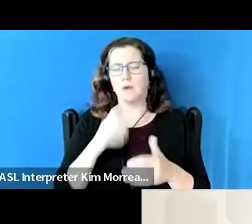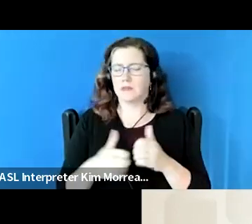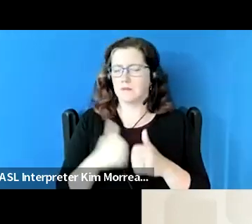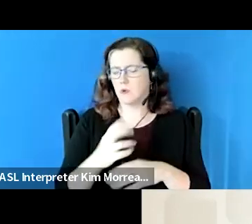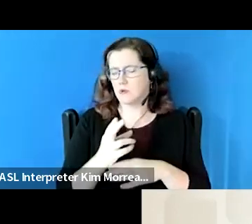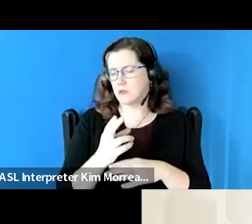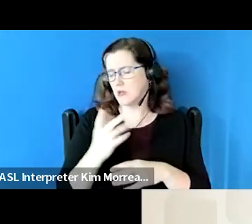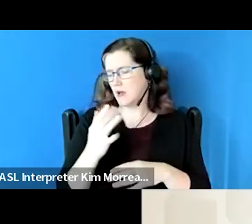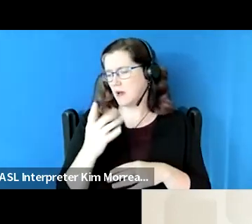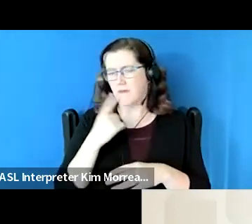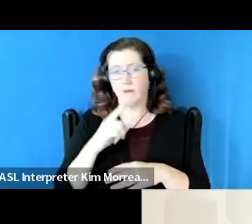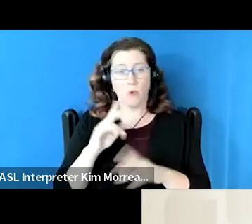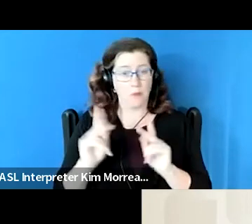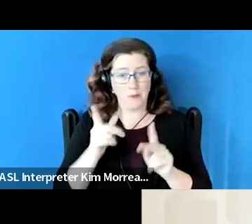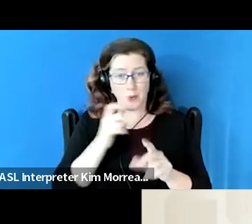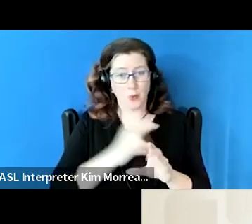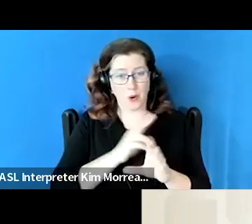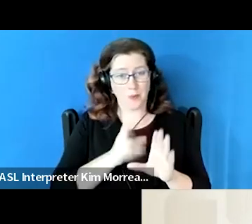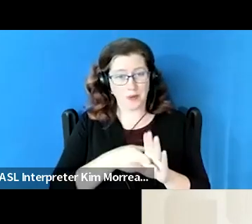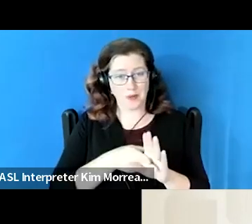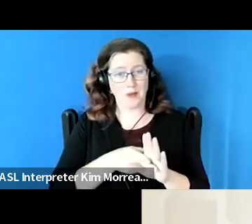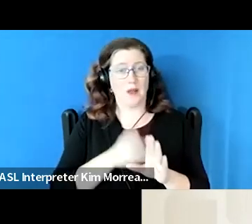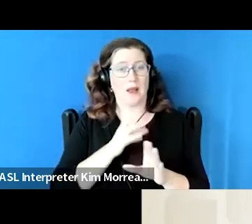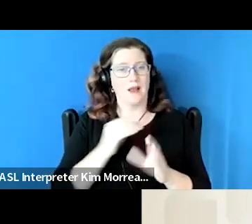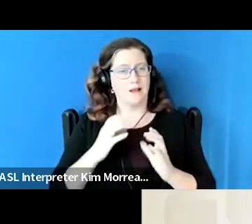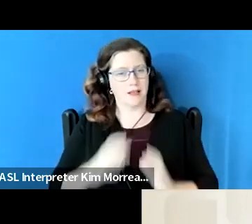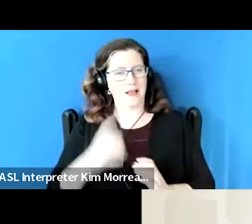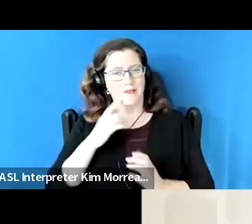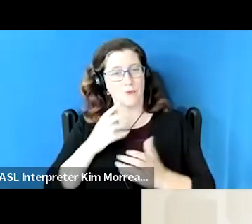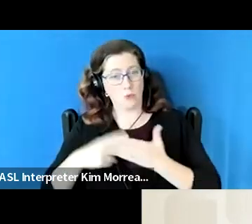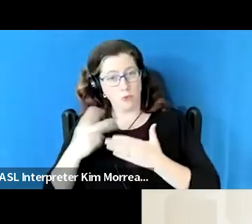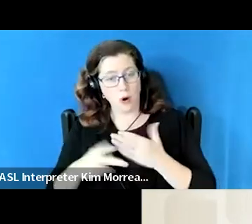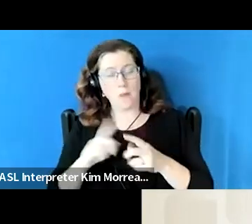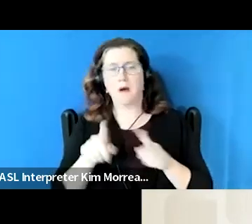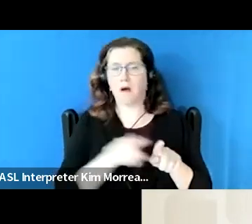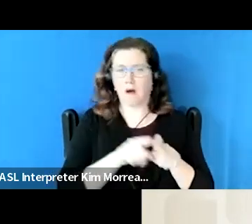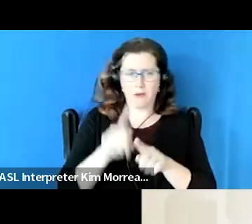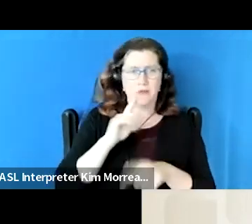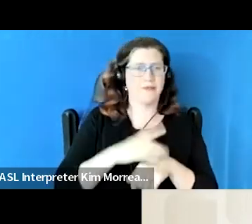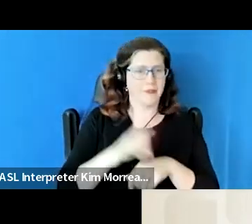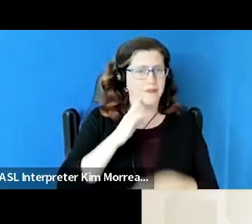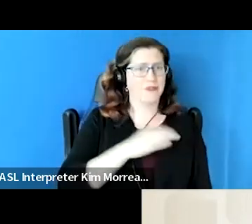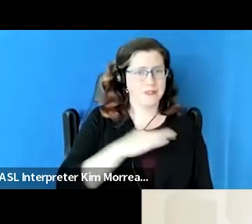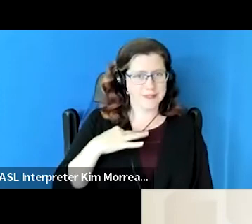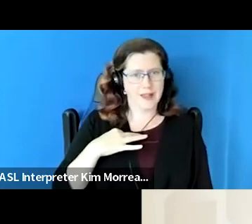for individuals who were participants and clients of the program, but it was also available to staff. So to come in and do